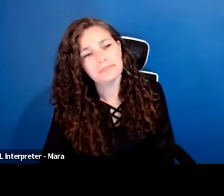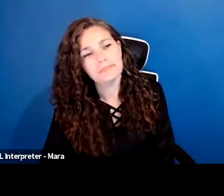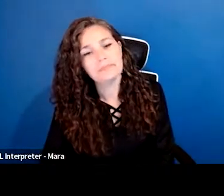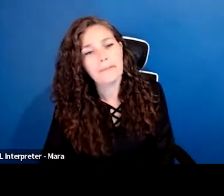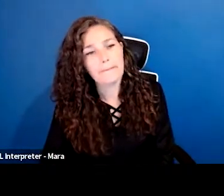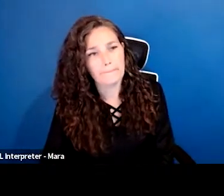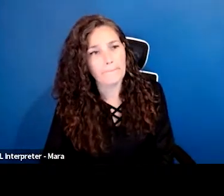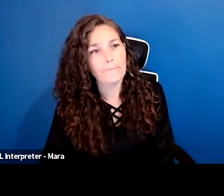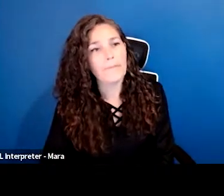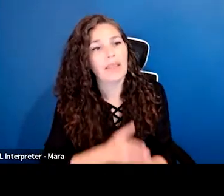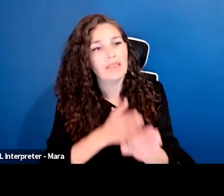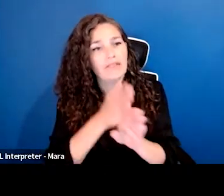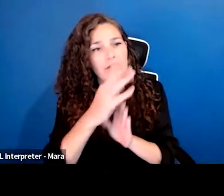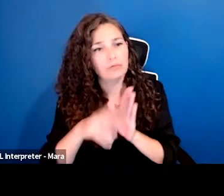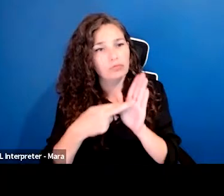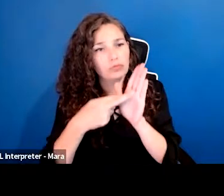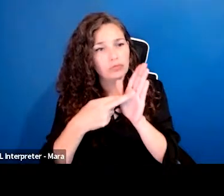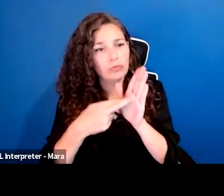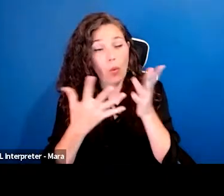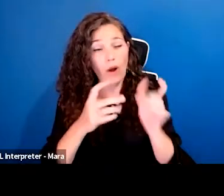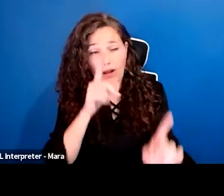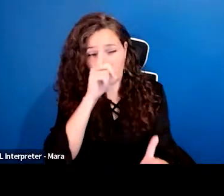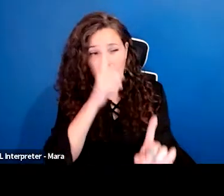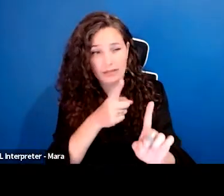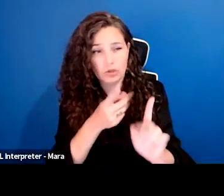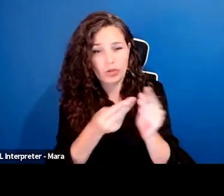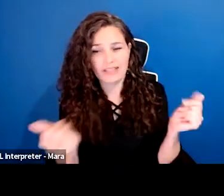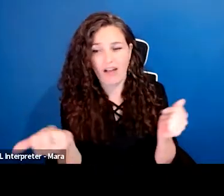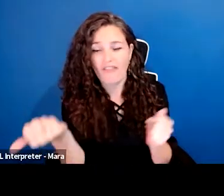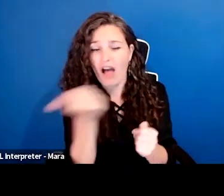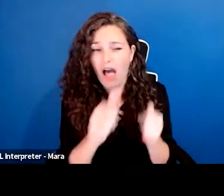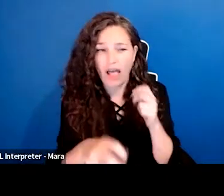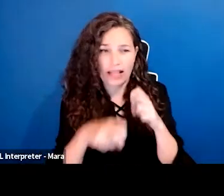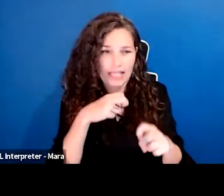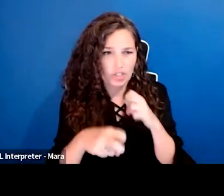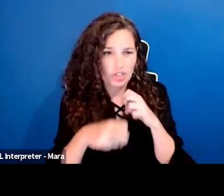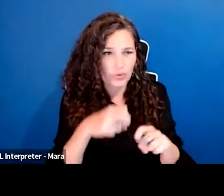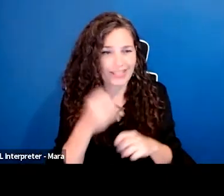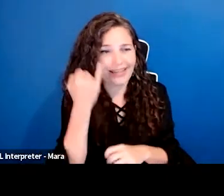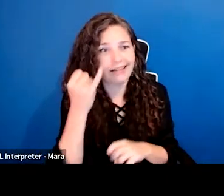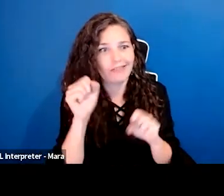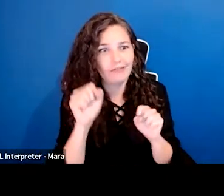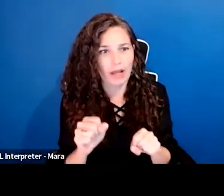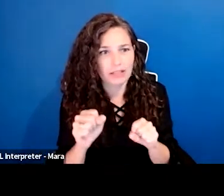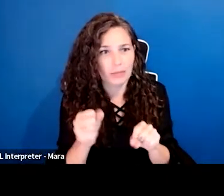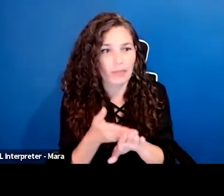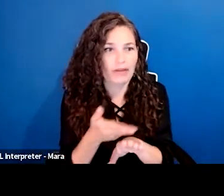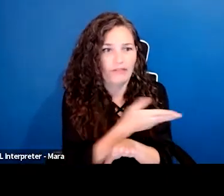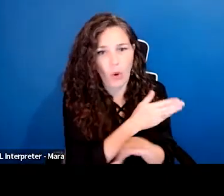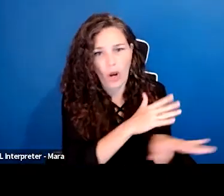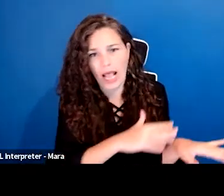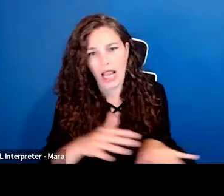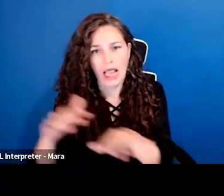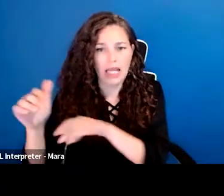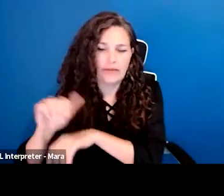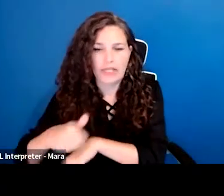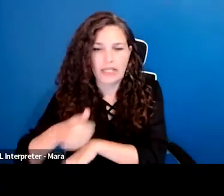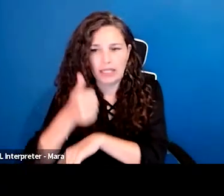Field reps aim to resolve all issues if possible before leaving the set. This is a bit of a mantra in our department.